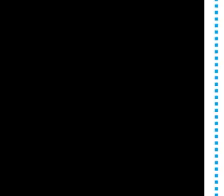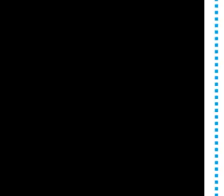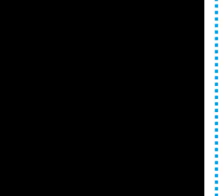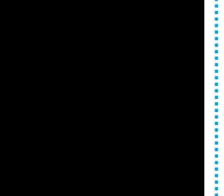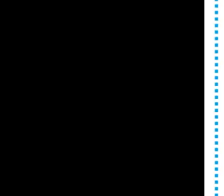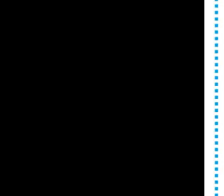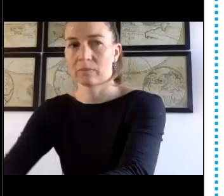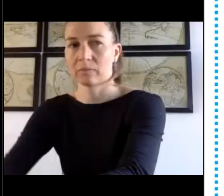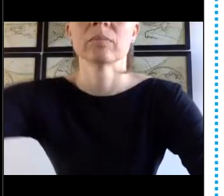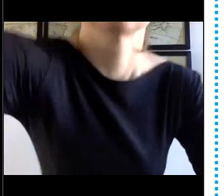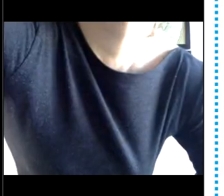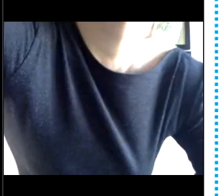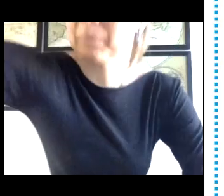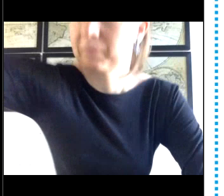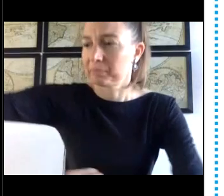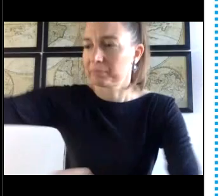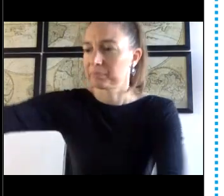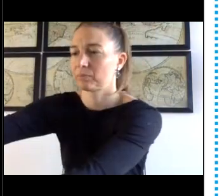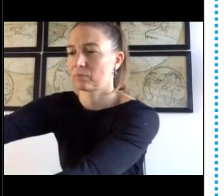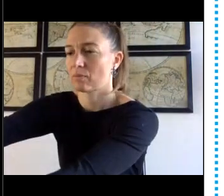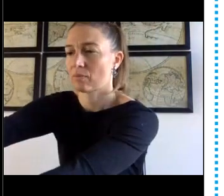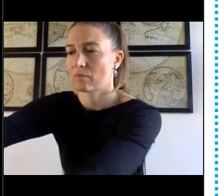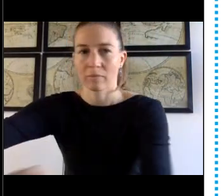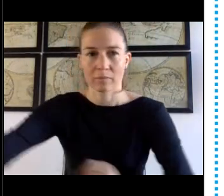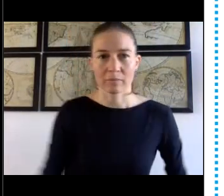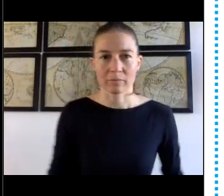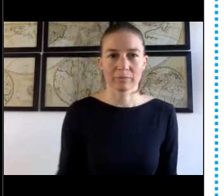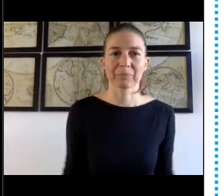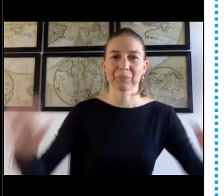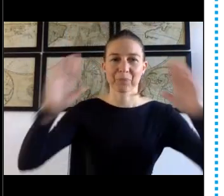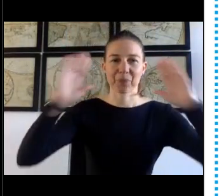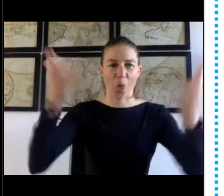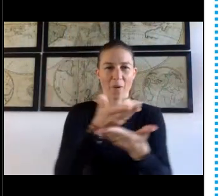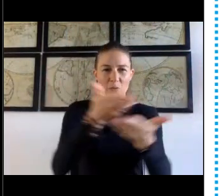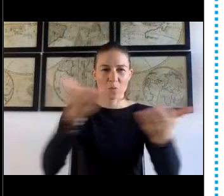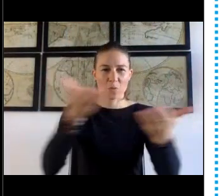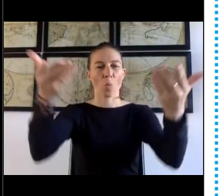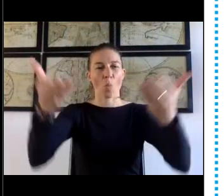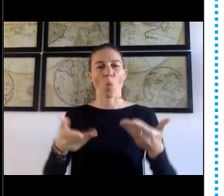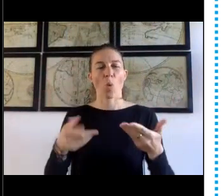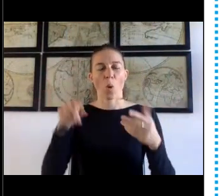ANDRÉ: Hello, everyone. And welcome to the webinar on Passengers' Rights.